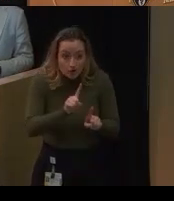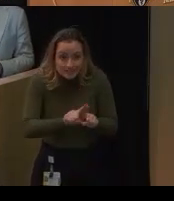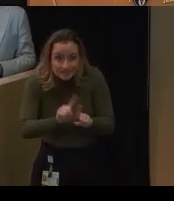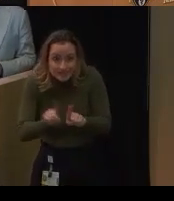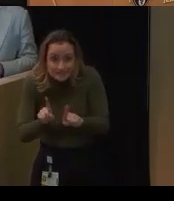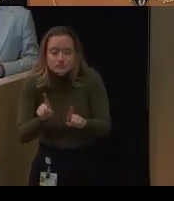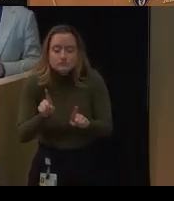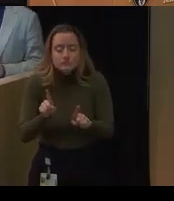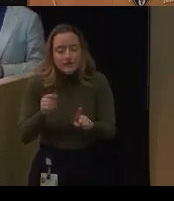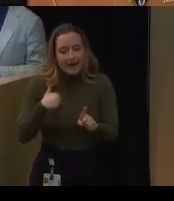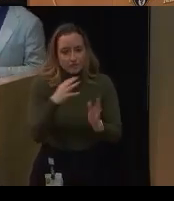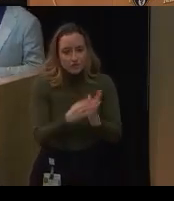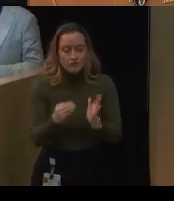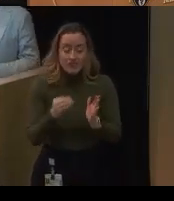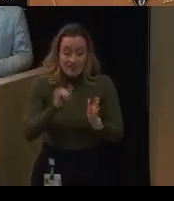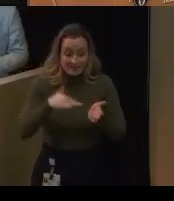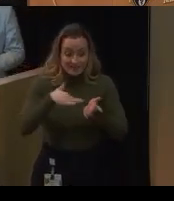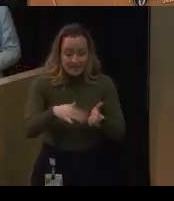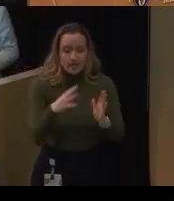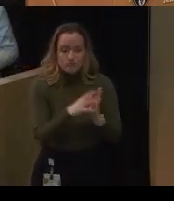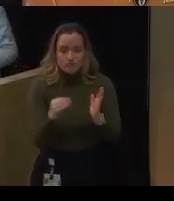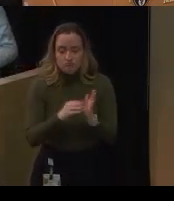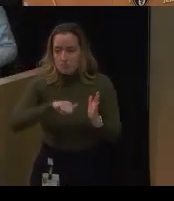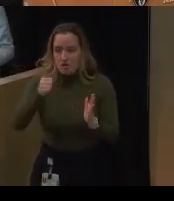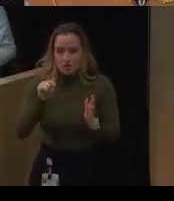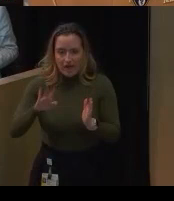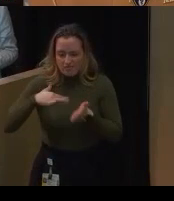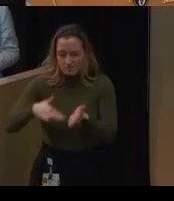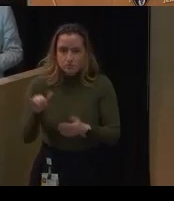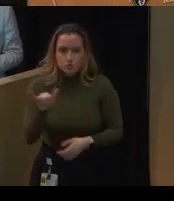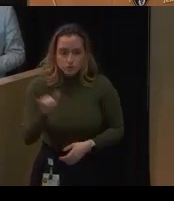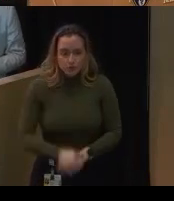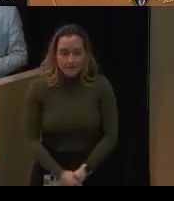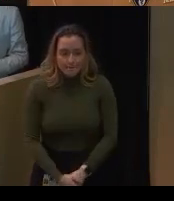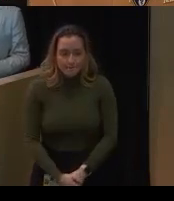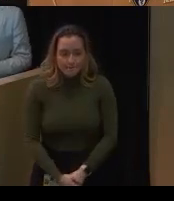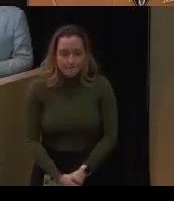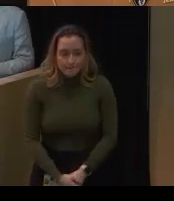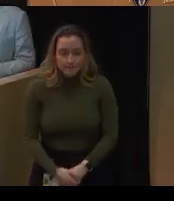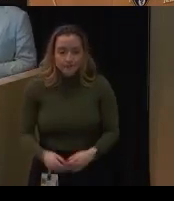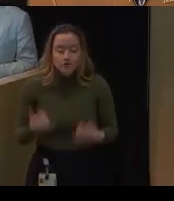by other labs so if we put this together these marked and persistent and treatment resistant